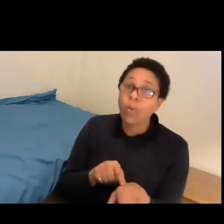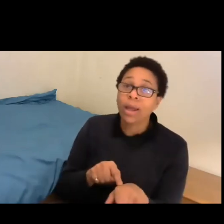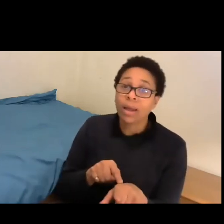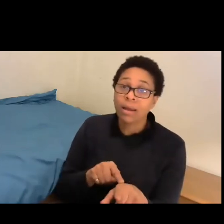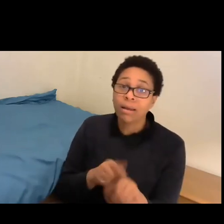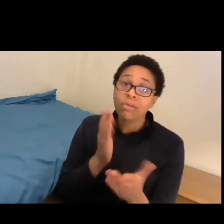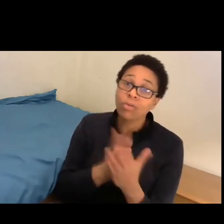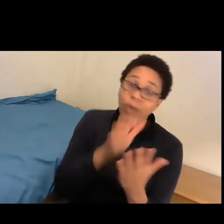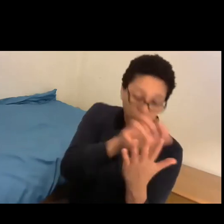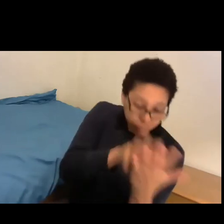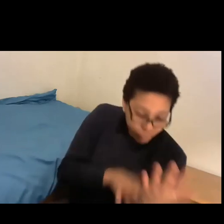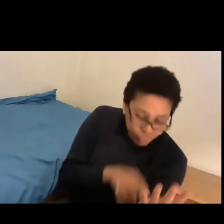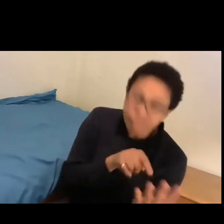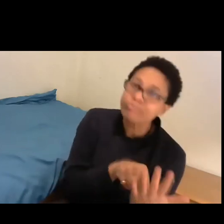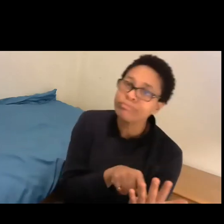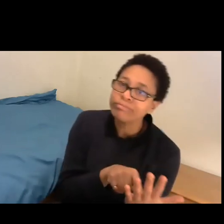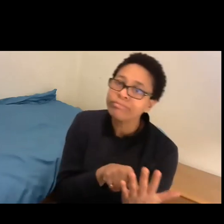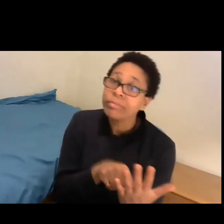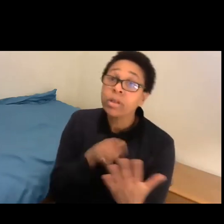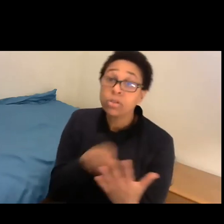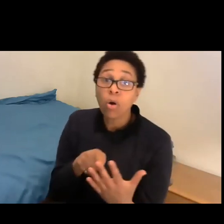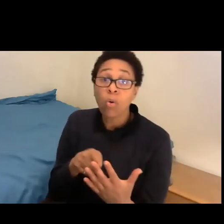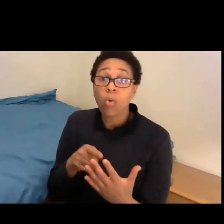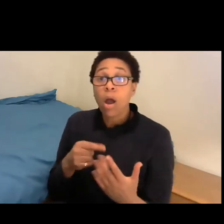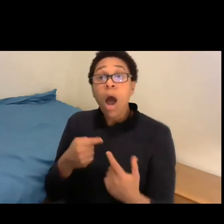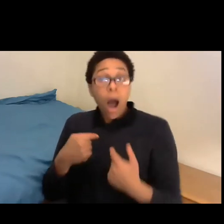progressive, say gay Muslims, like me would say about Islam as